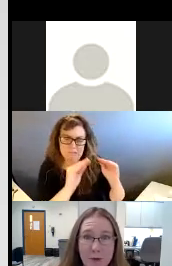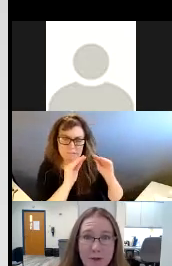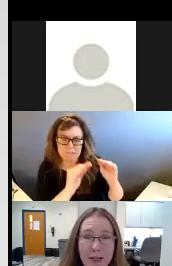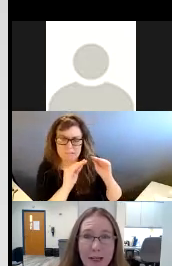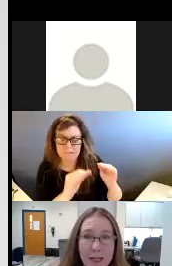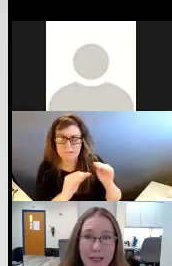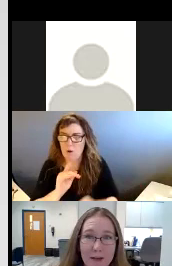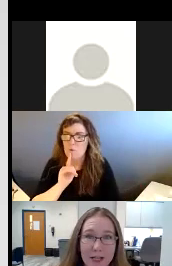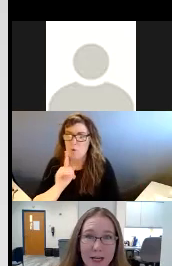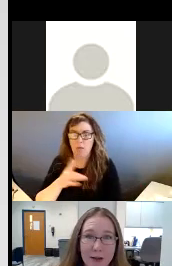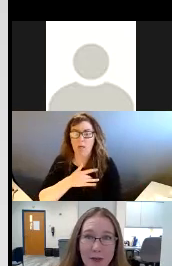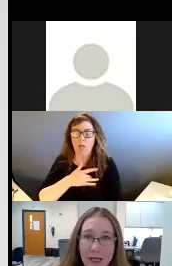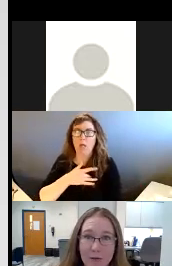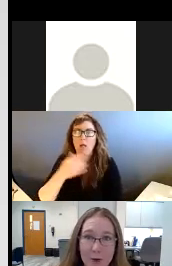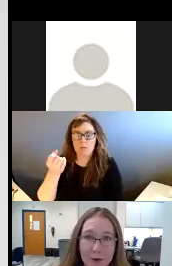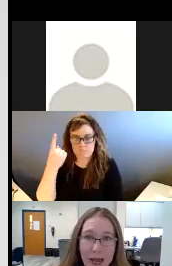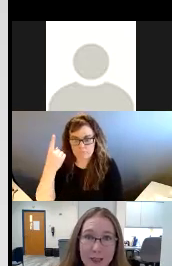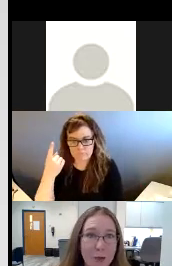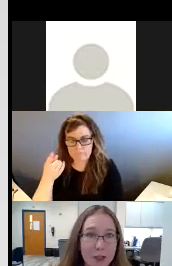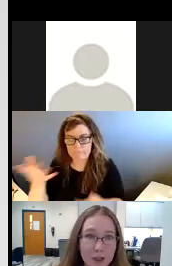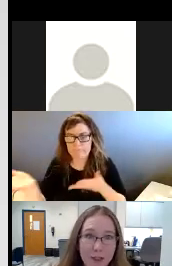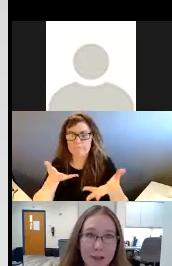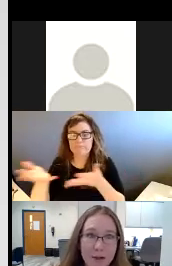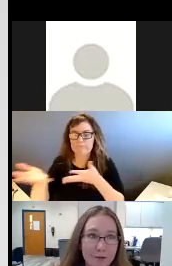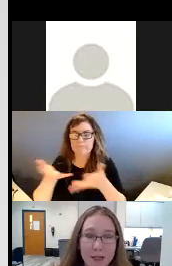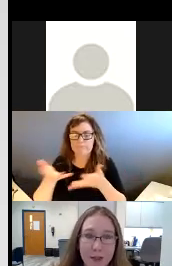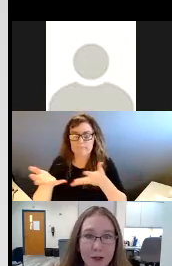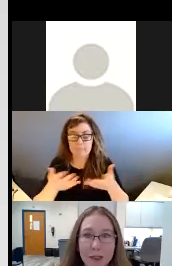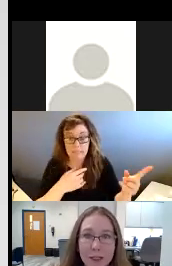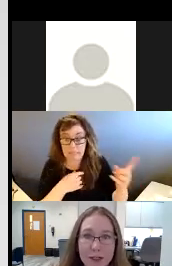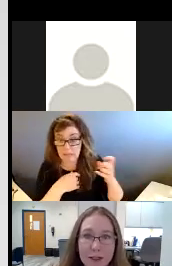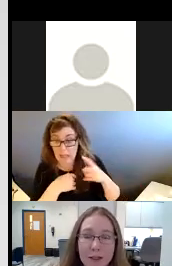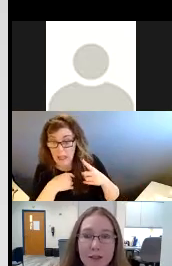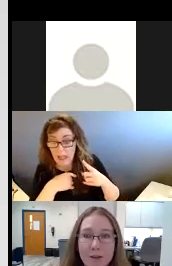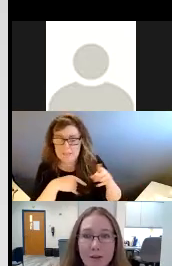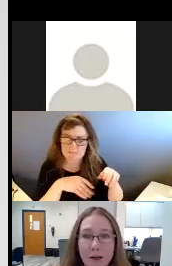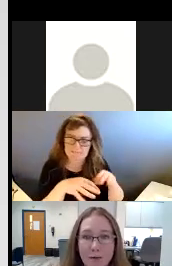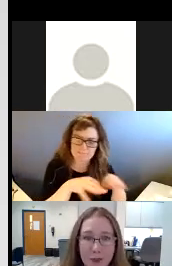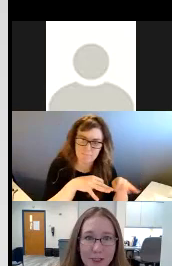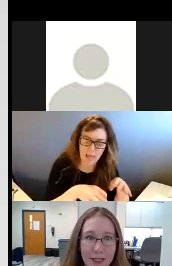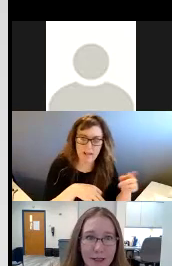THEY CAN HAVE A DIALOGUE INSTEAD OF HAVING A PACKET